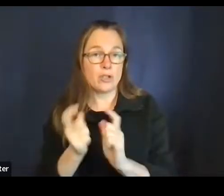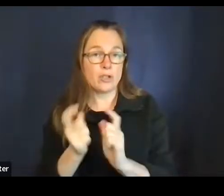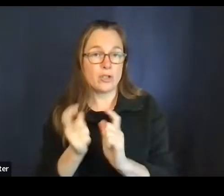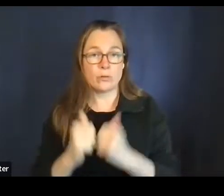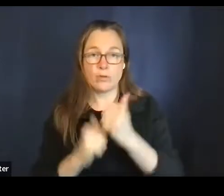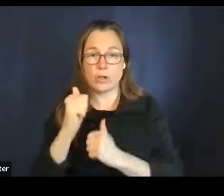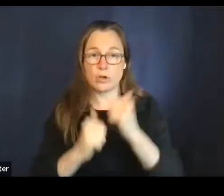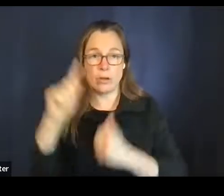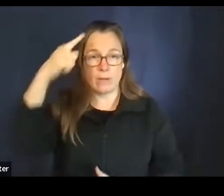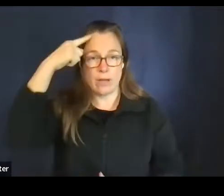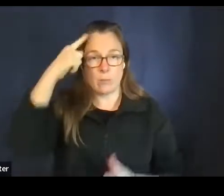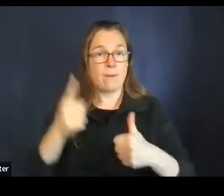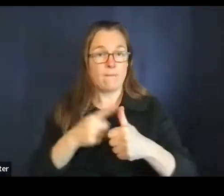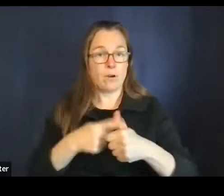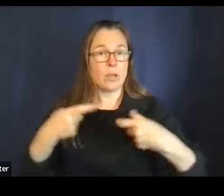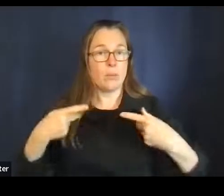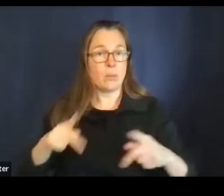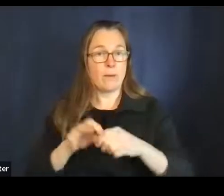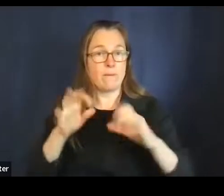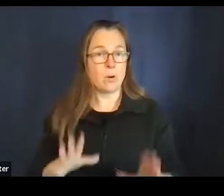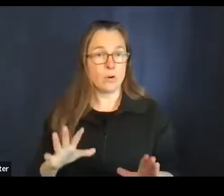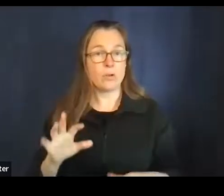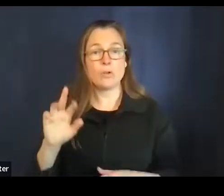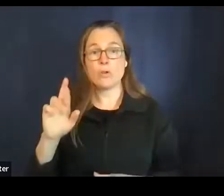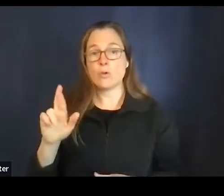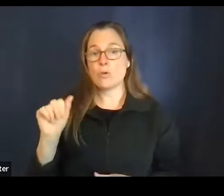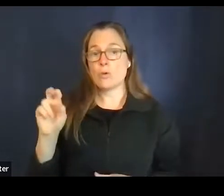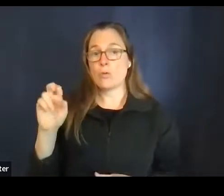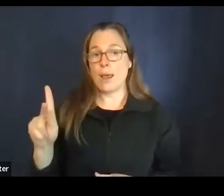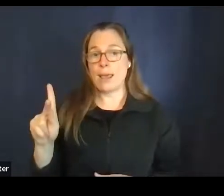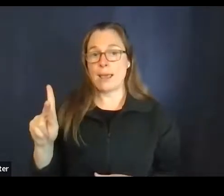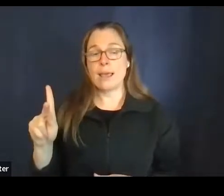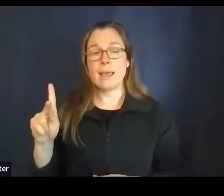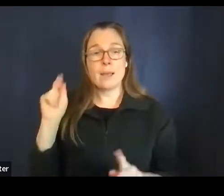First, allow voters to rank candidates in order of preference using ranked choice voting.